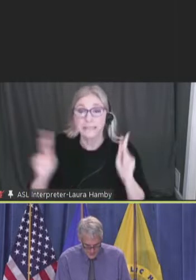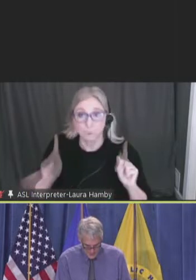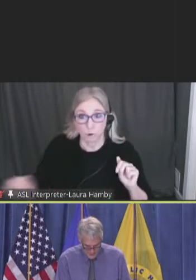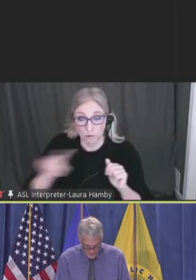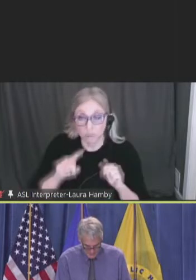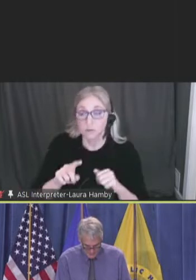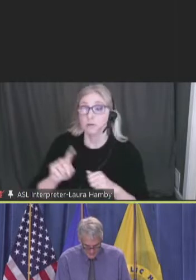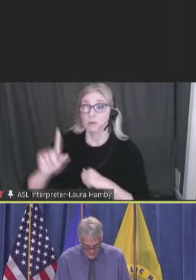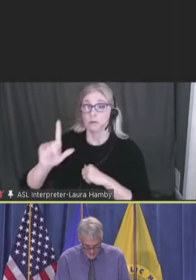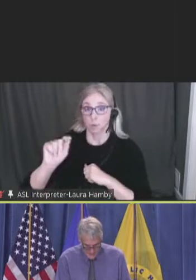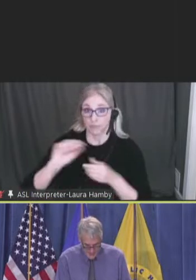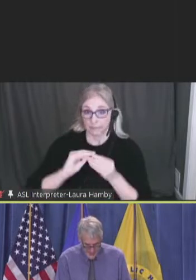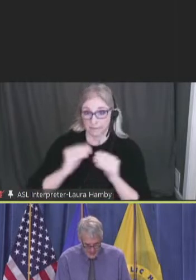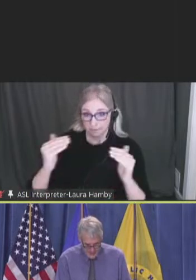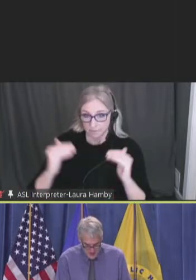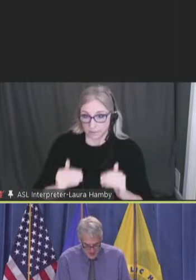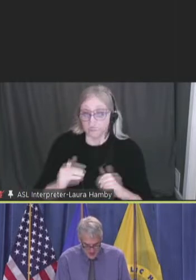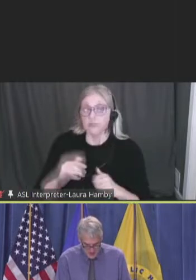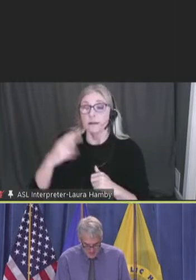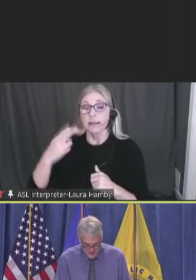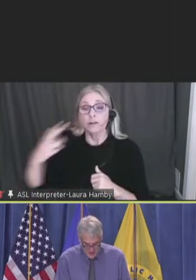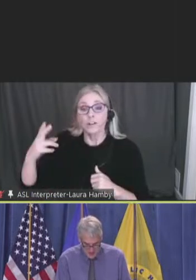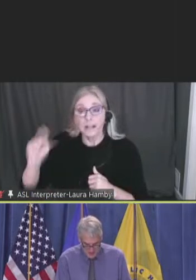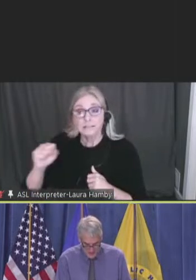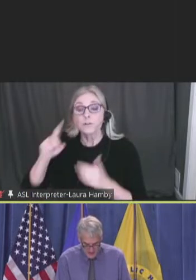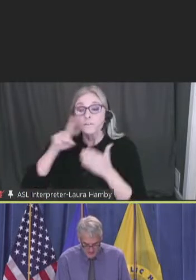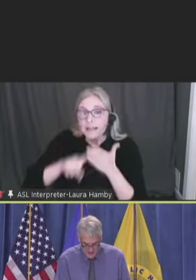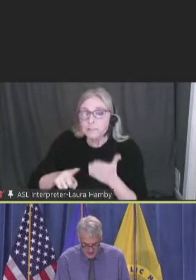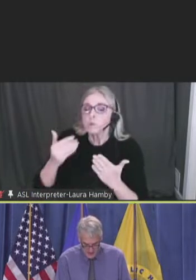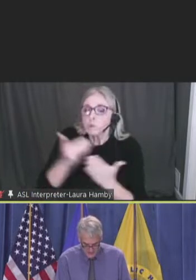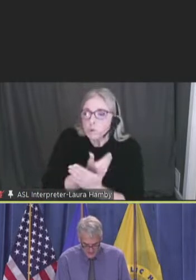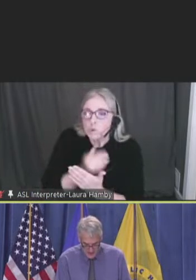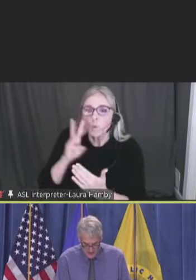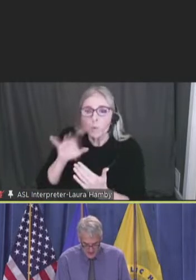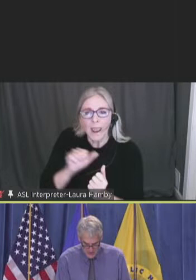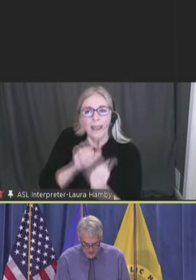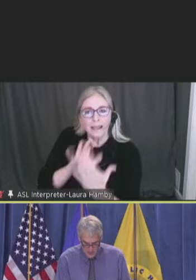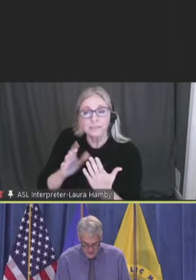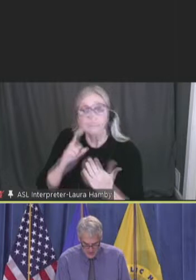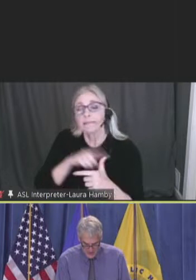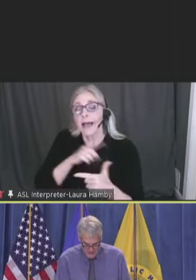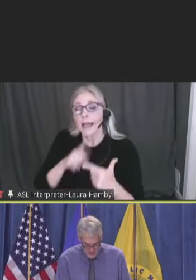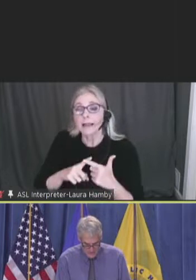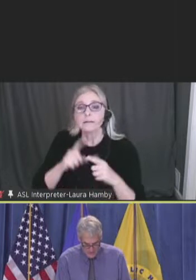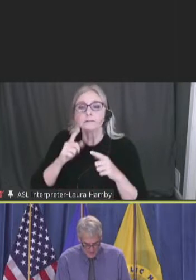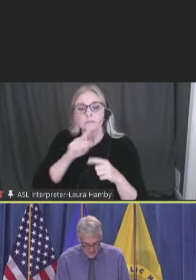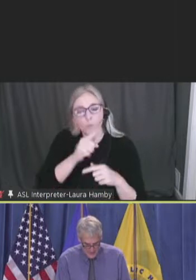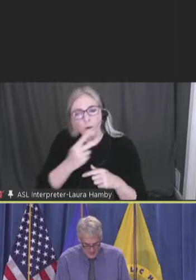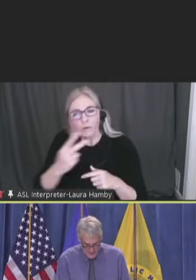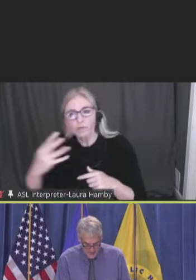Twenty, HHS should invest in new methodologies, such as sequential analysis for rapid detection